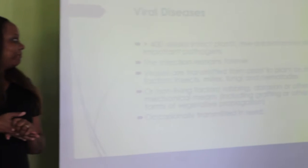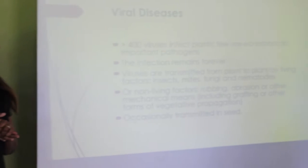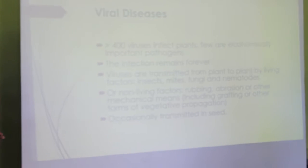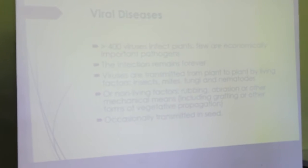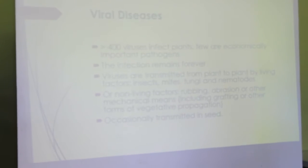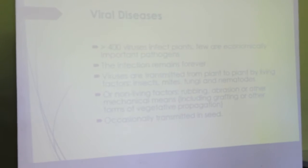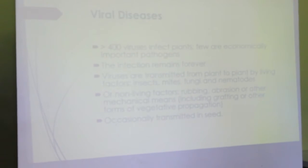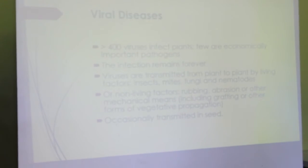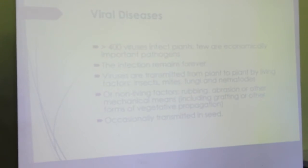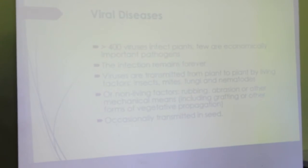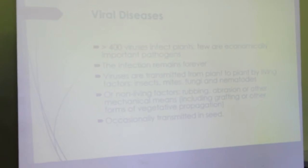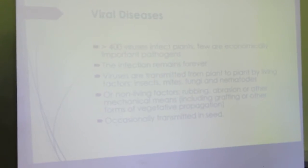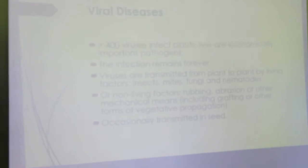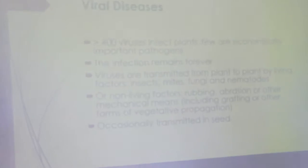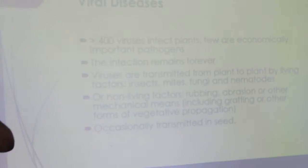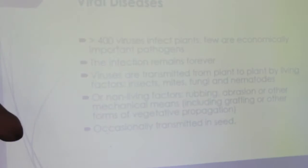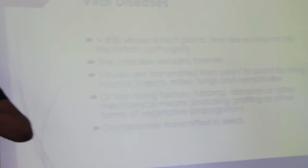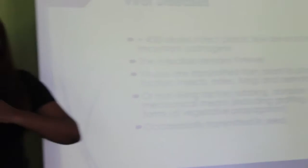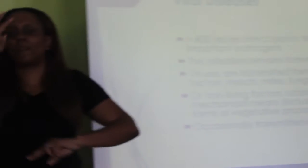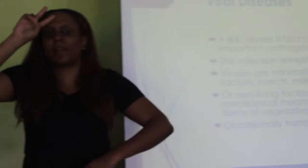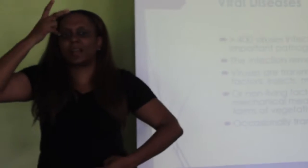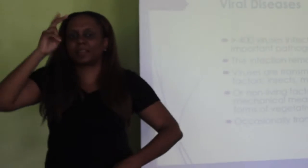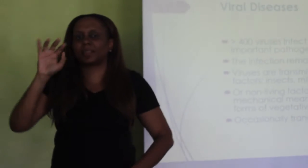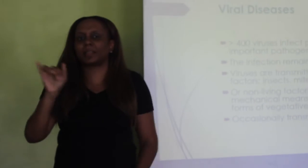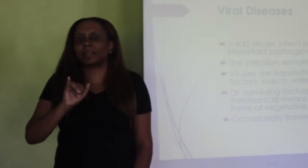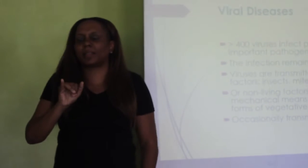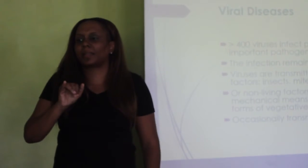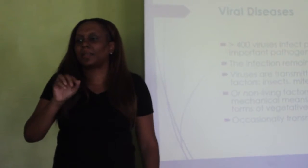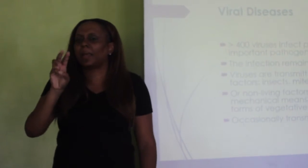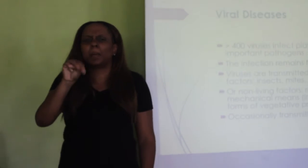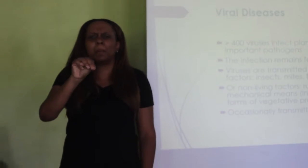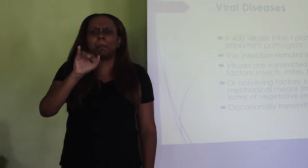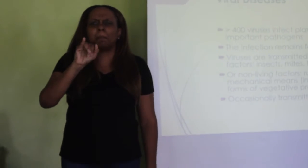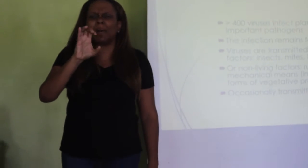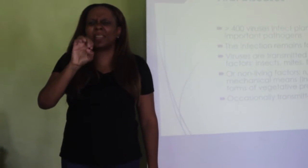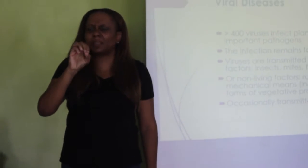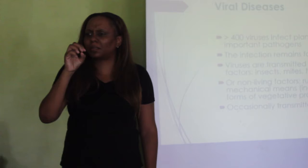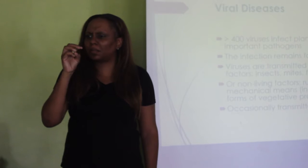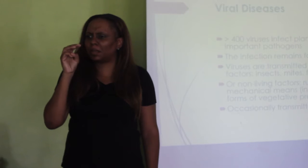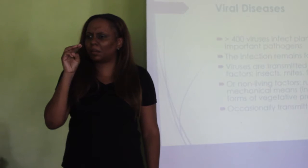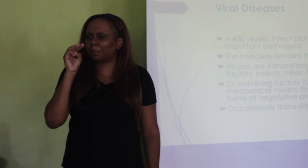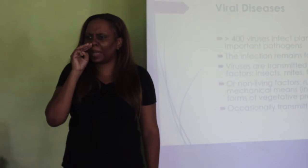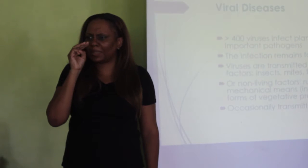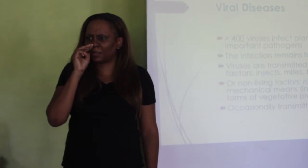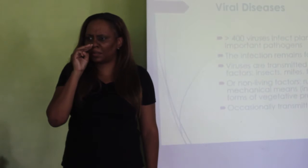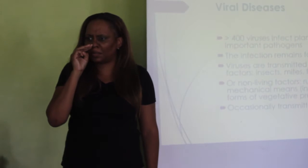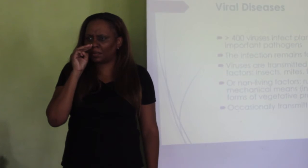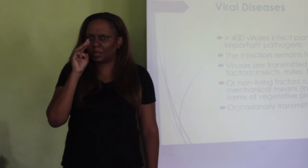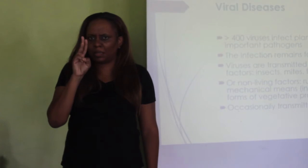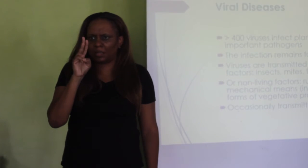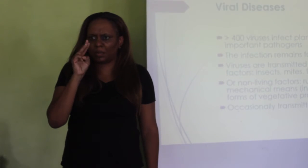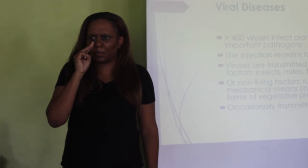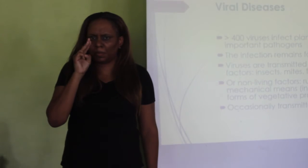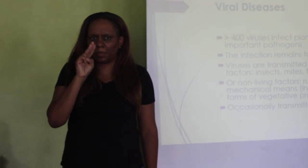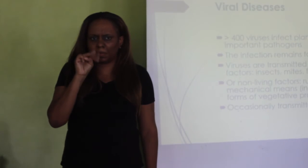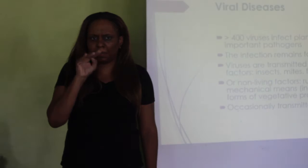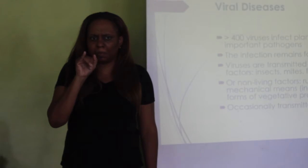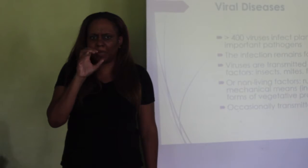which are the insects the mice the fungus are our other organisms such as nematodes